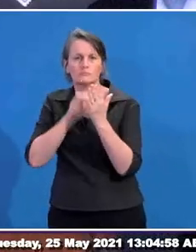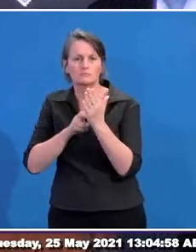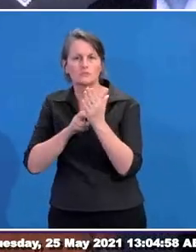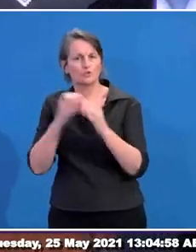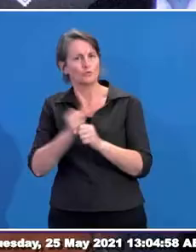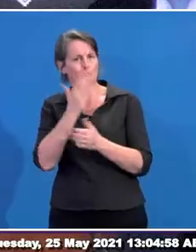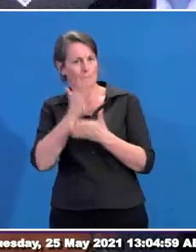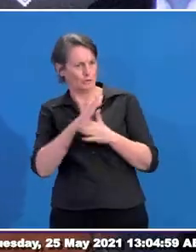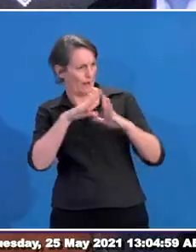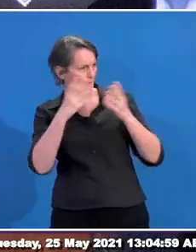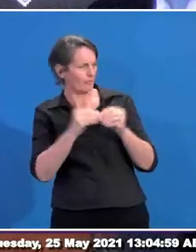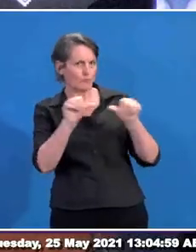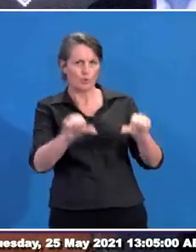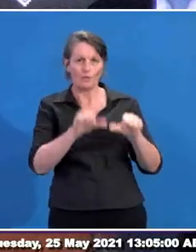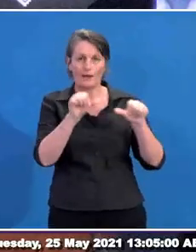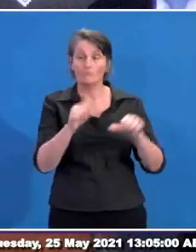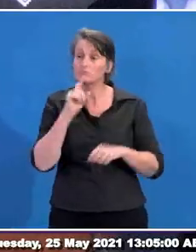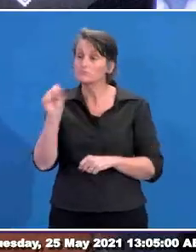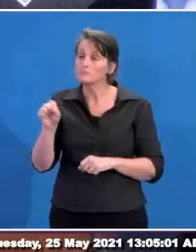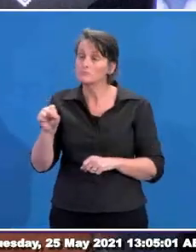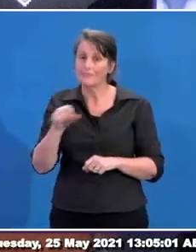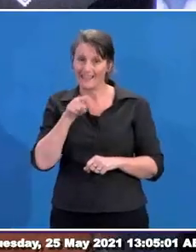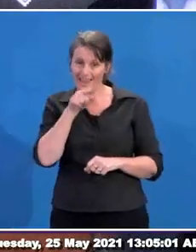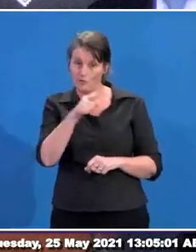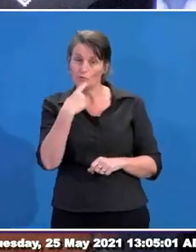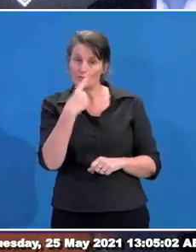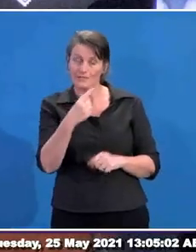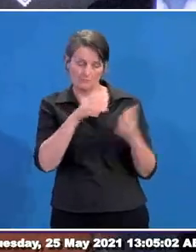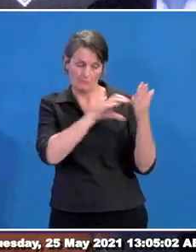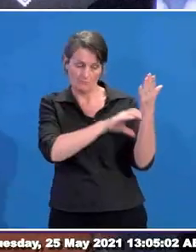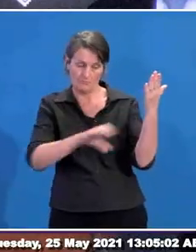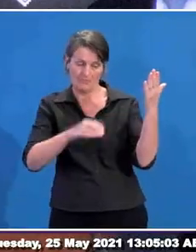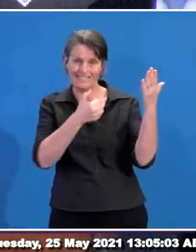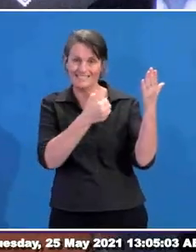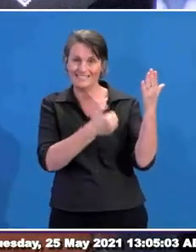Yes. You have also expressed in paragraph 60 that you think